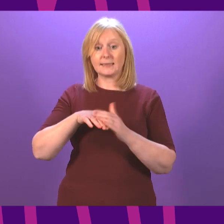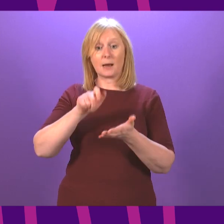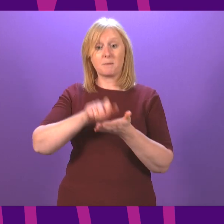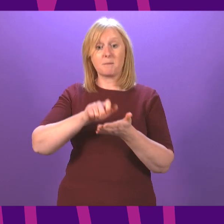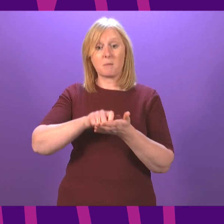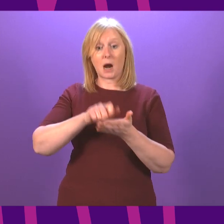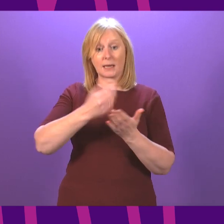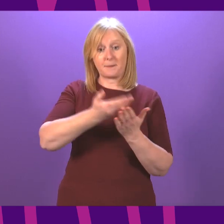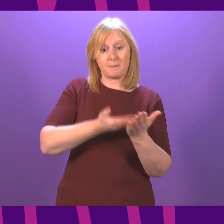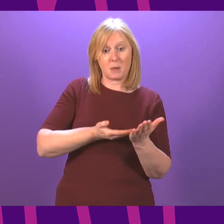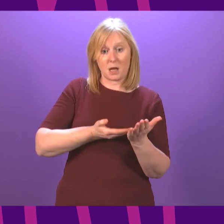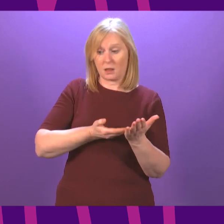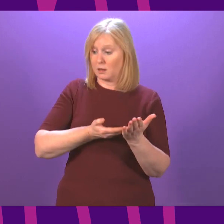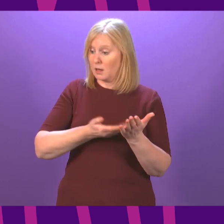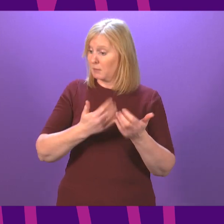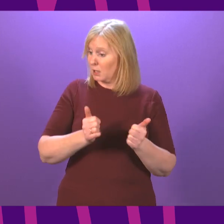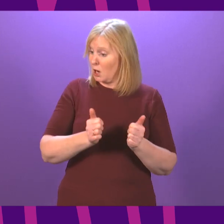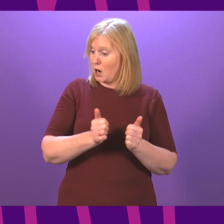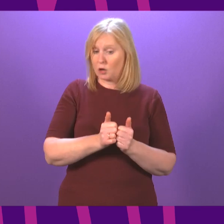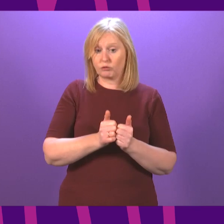not to implement illegality, to withdraw clauses